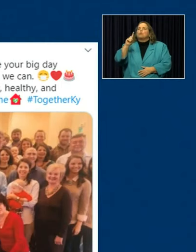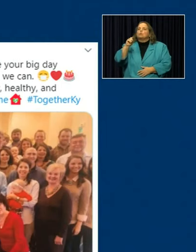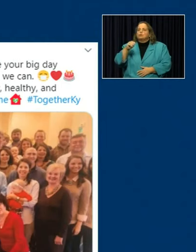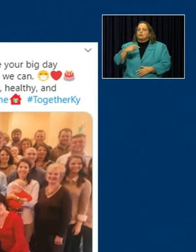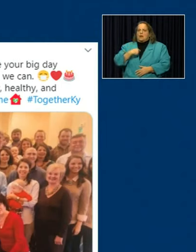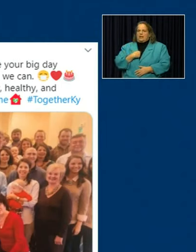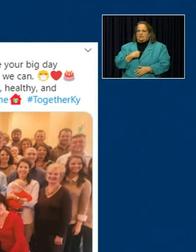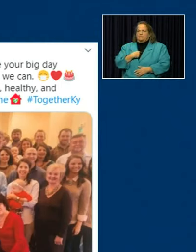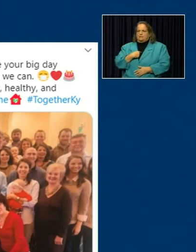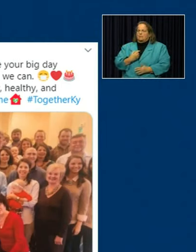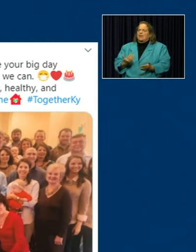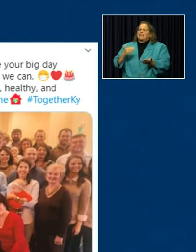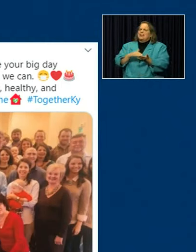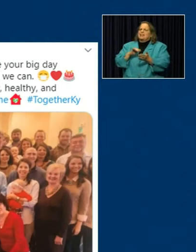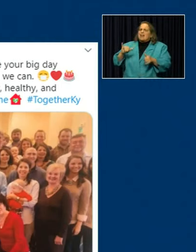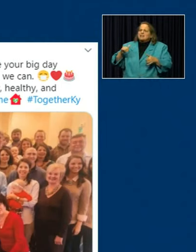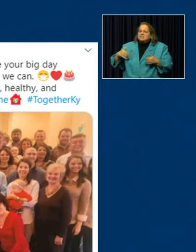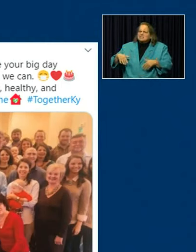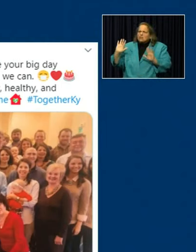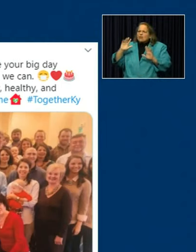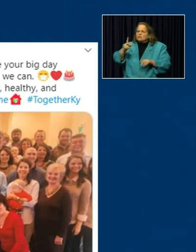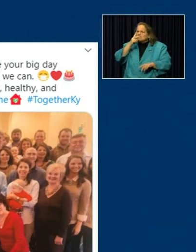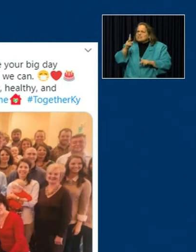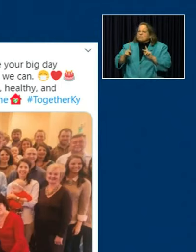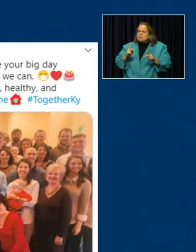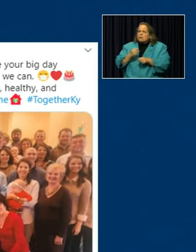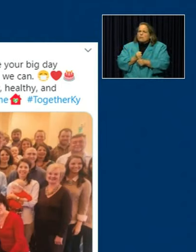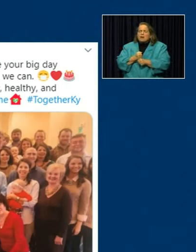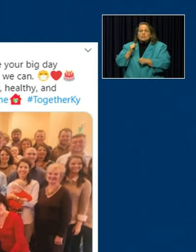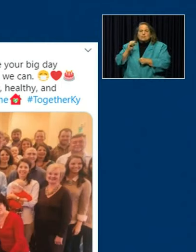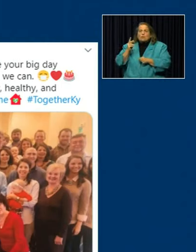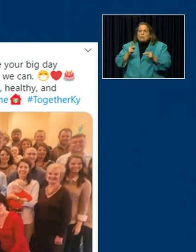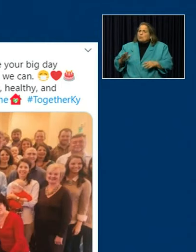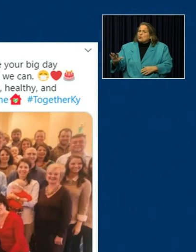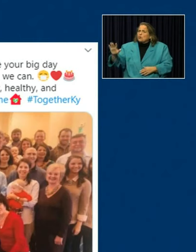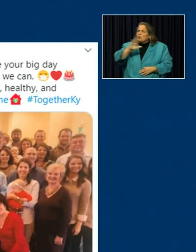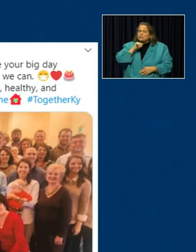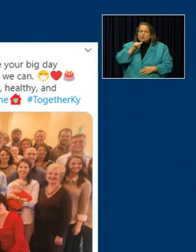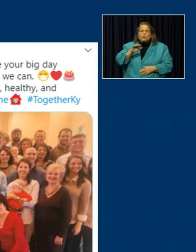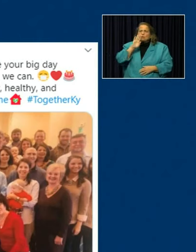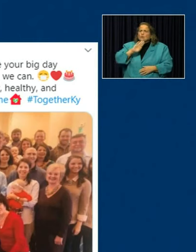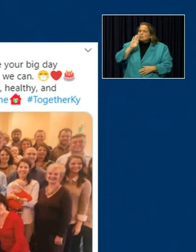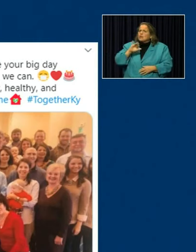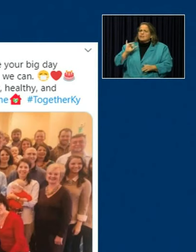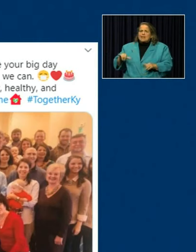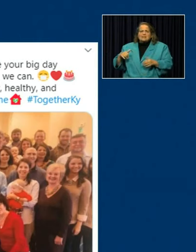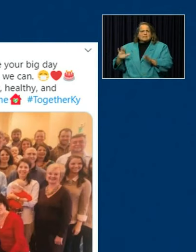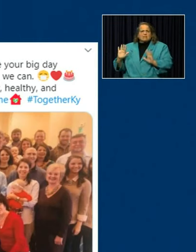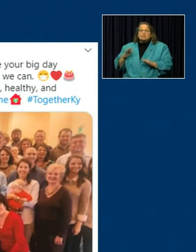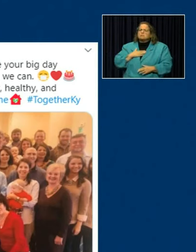TO JUST ASK PEOPLE TO FOLLOW THE RULES, TO PROTECT OTHERS IS